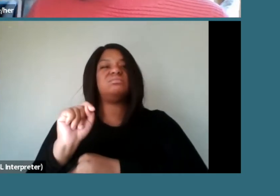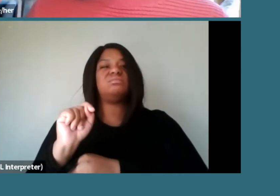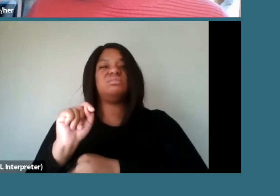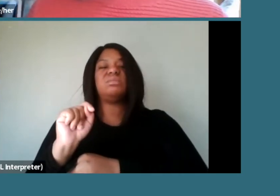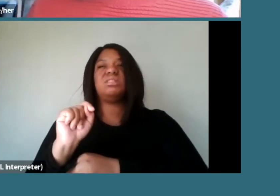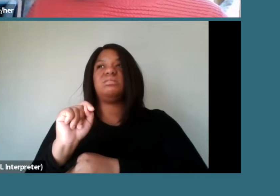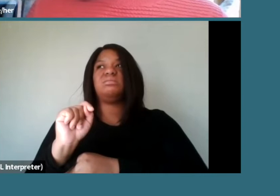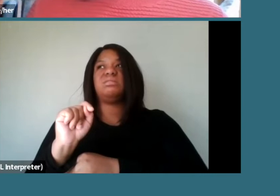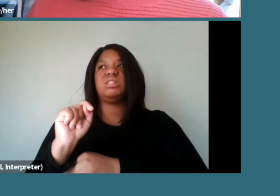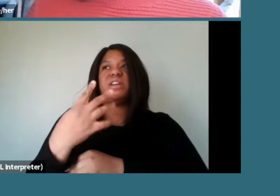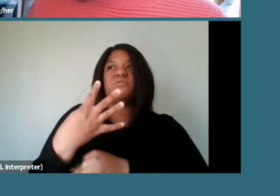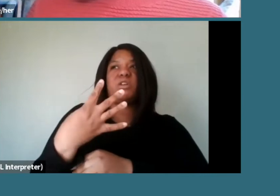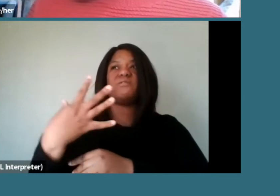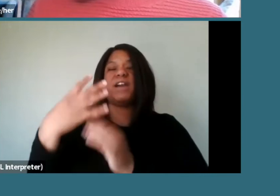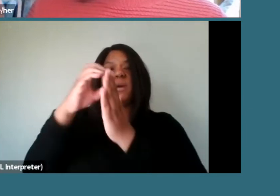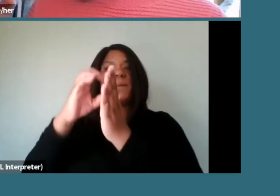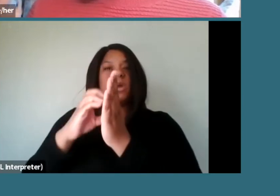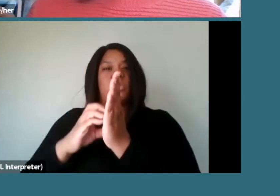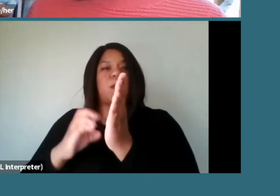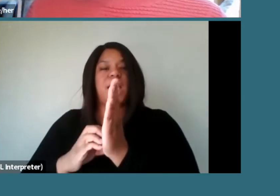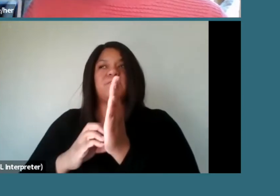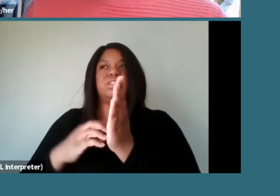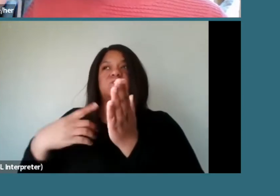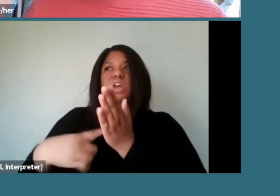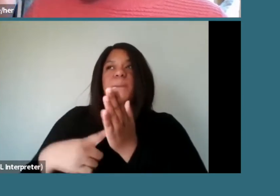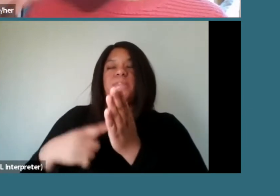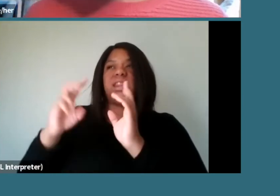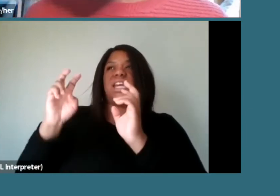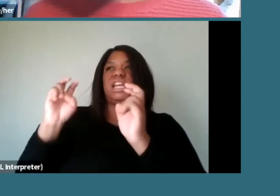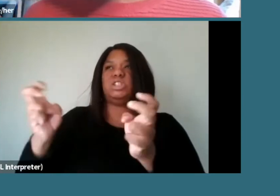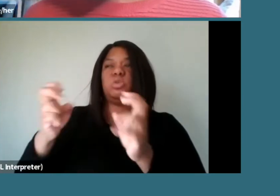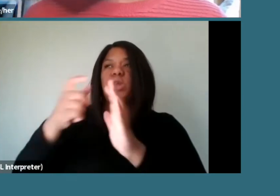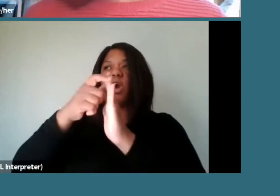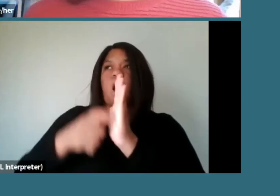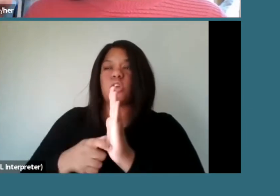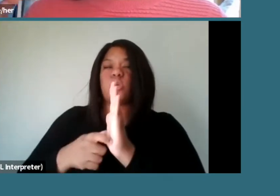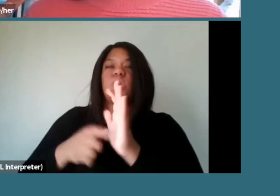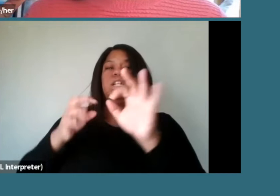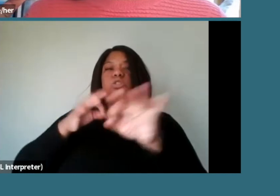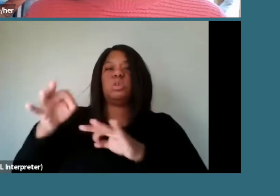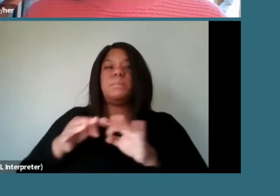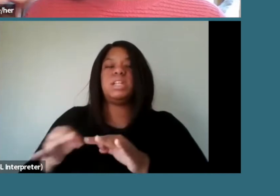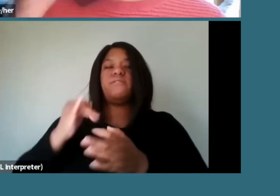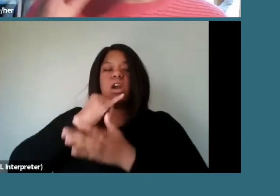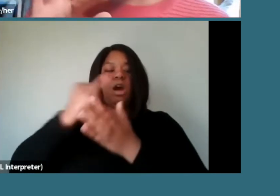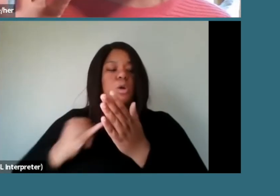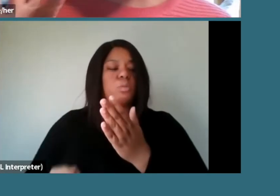five paragraphs talking about the issue in the article. And then there was the description of the artwork, and then there was I mean,